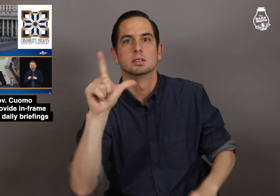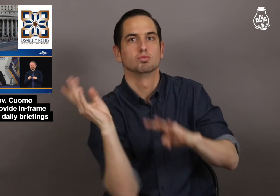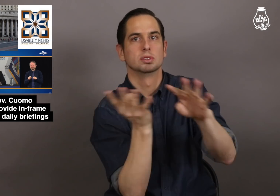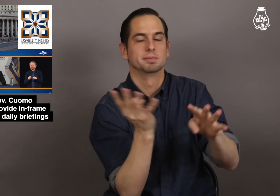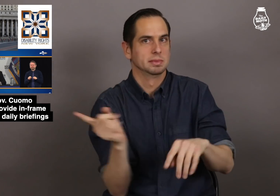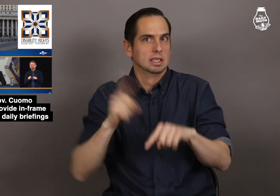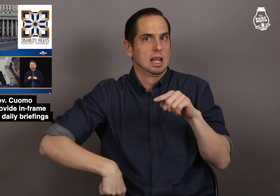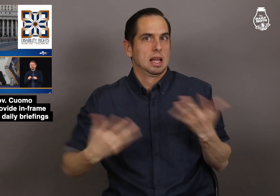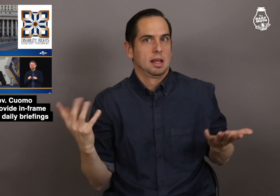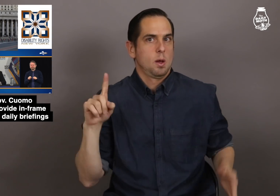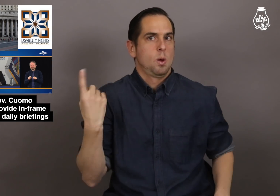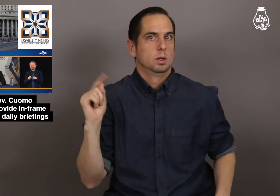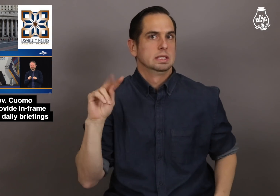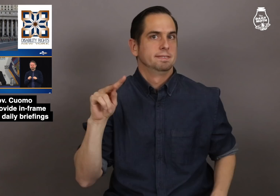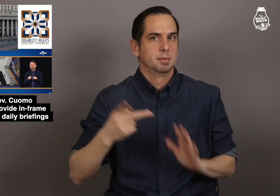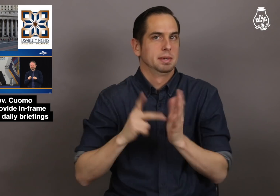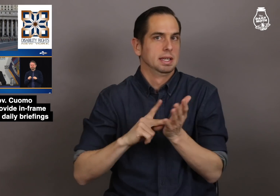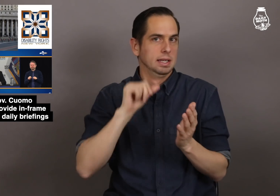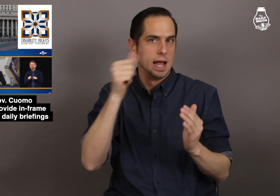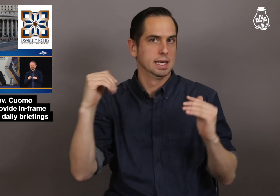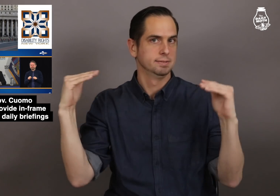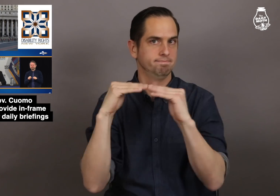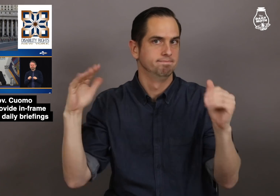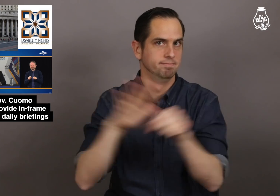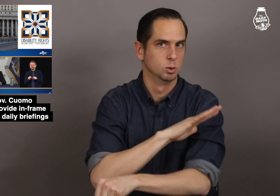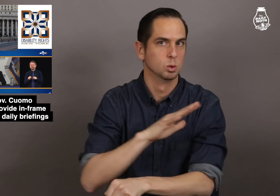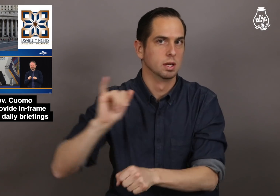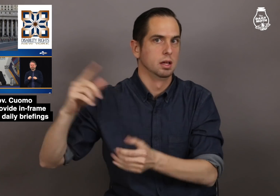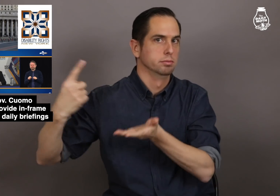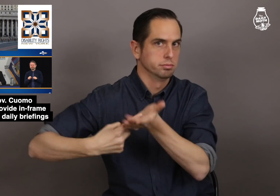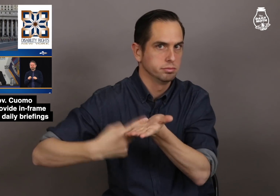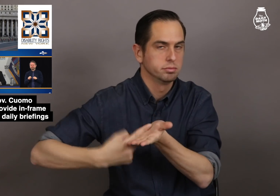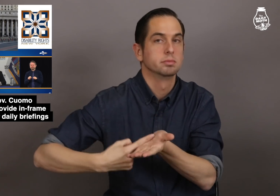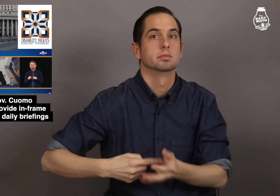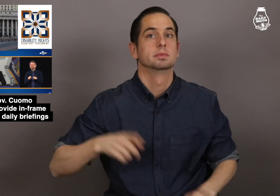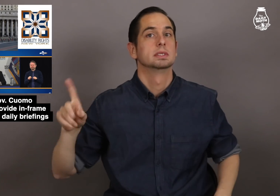they can view the external ASL stream. They argued that it was not equivalent.